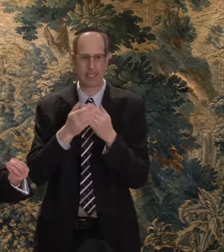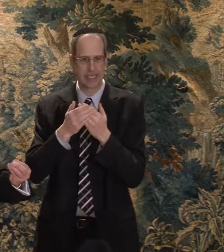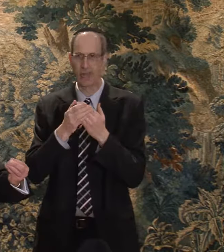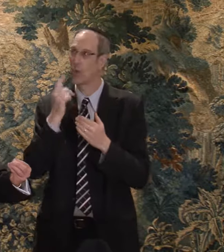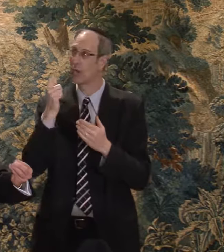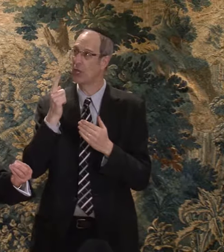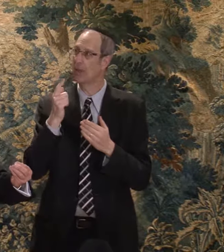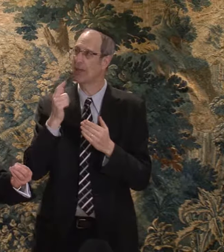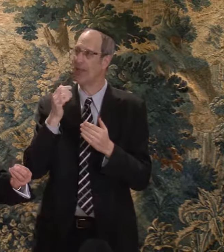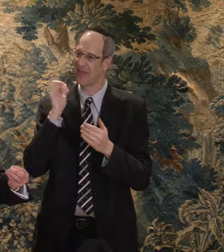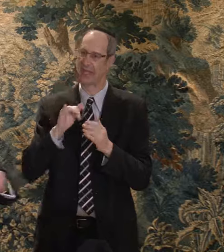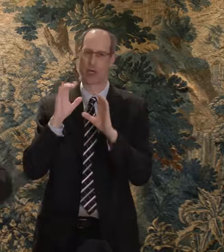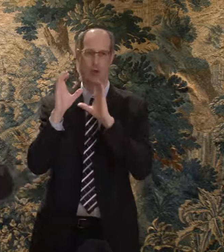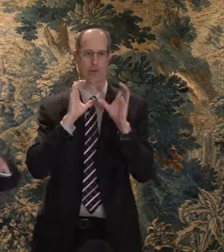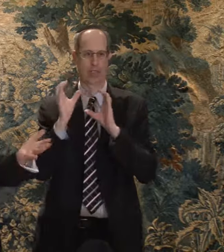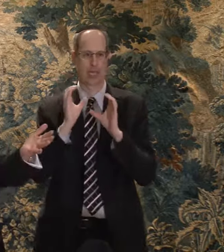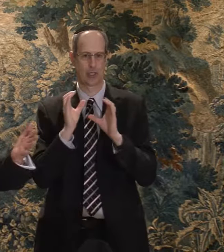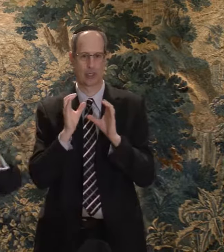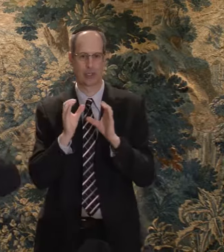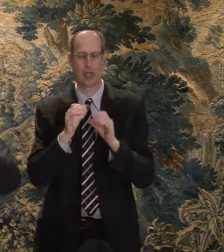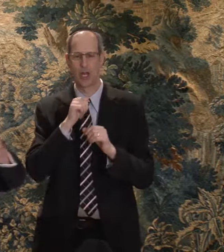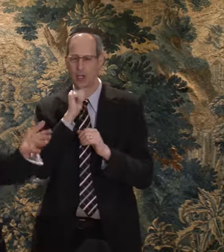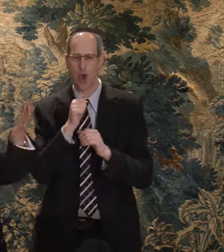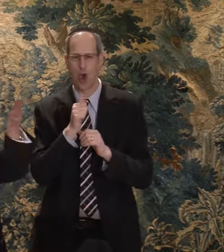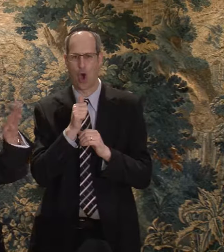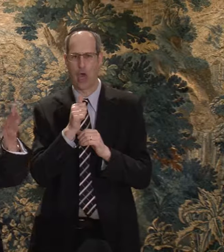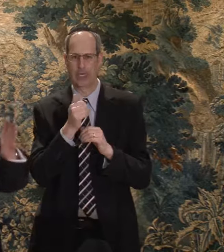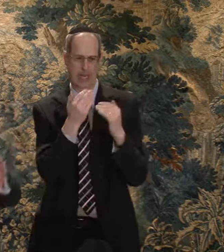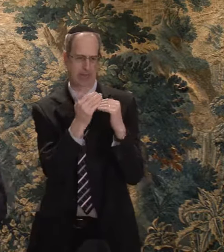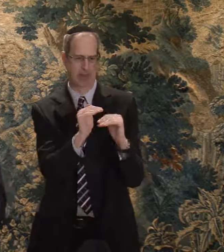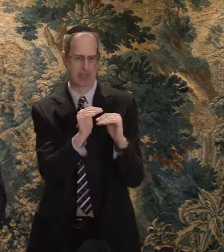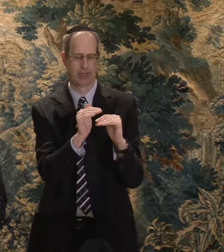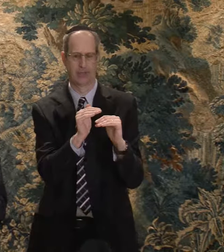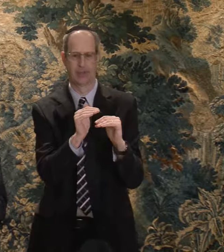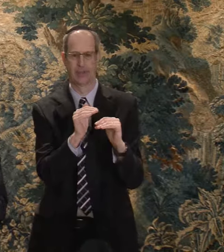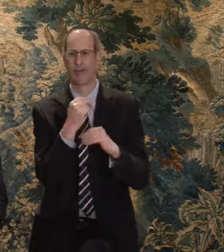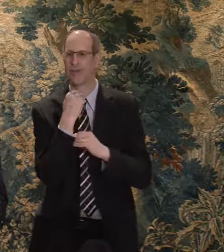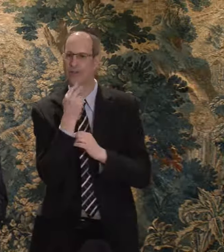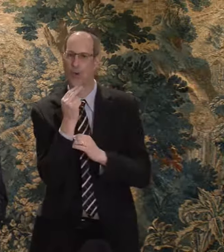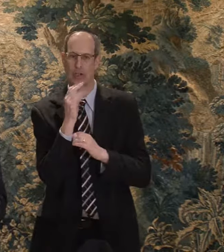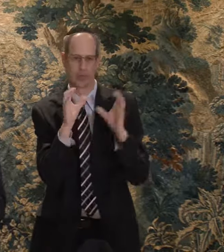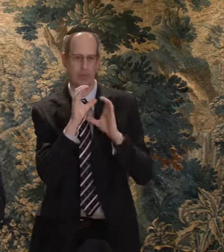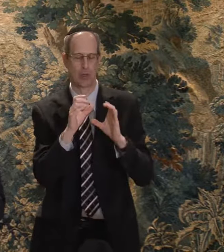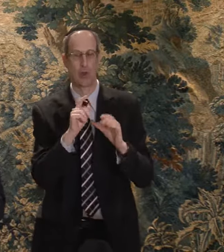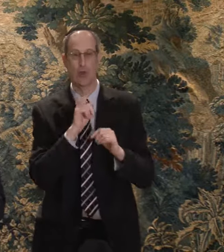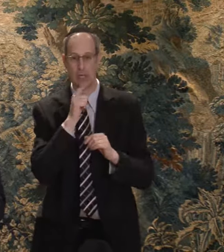it's a conversation it's not just verbal communication it's a thought process and